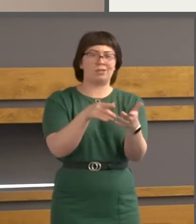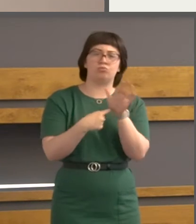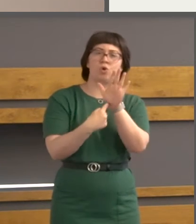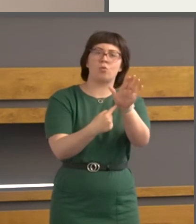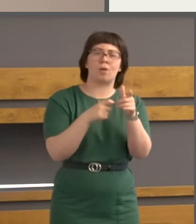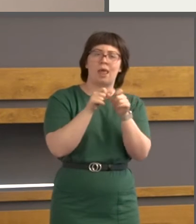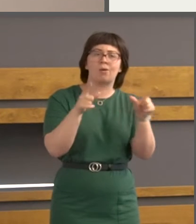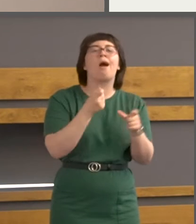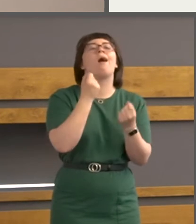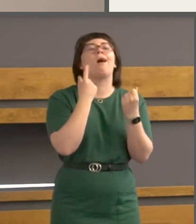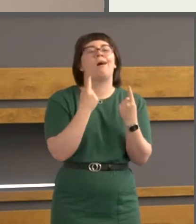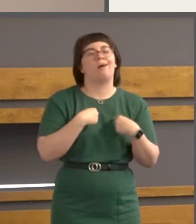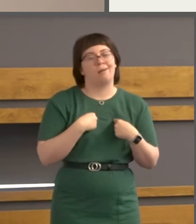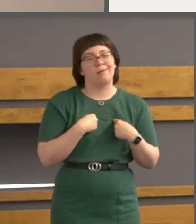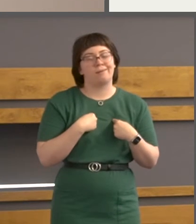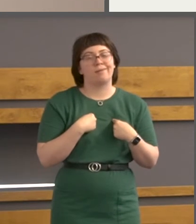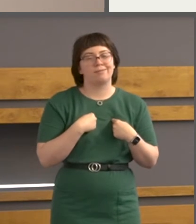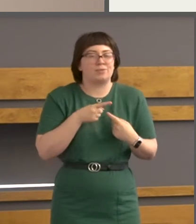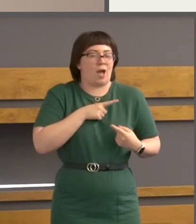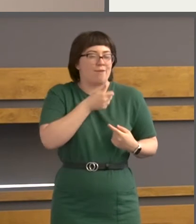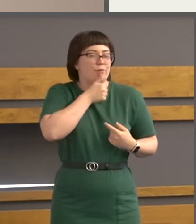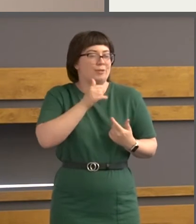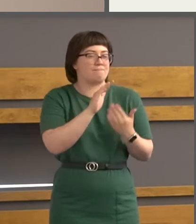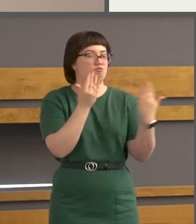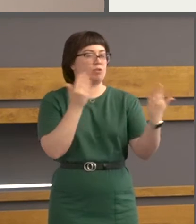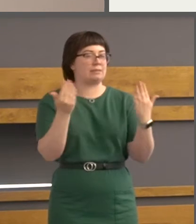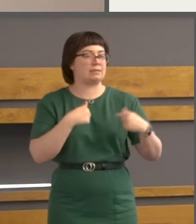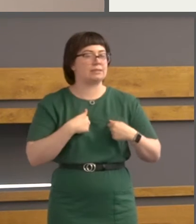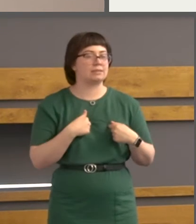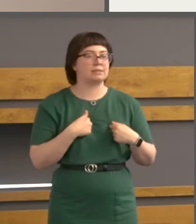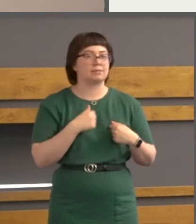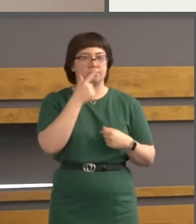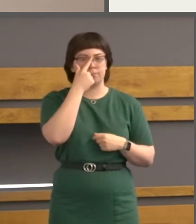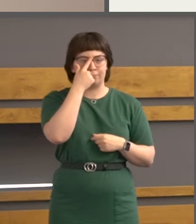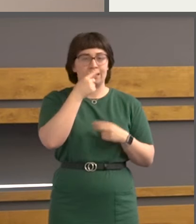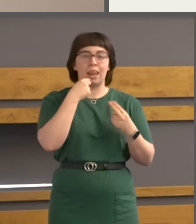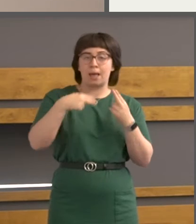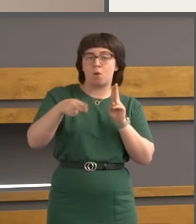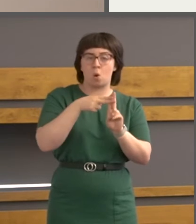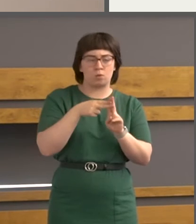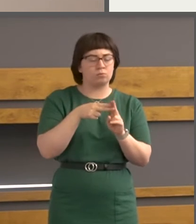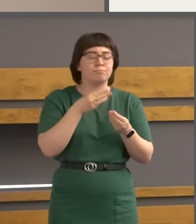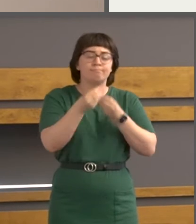that you're gonna understand. So this is why I've used mirrors. The label, the description, the language,